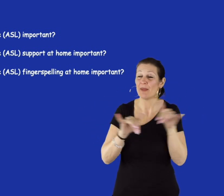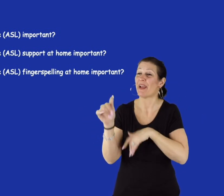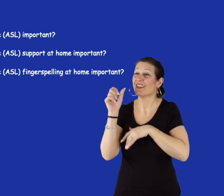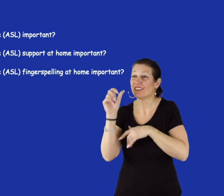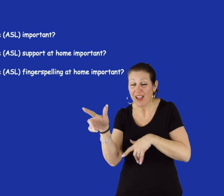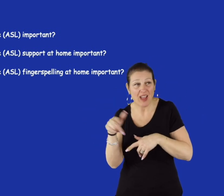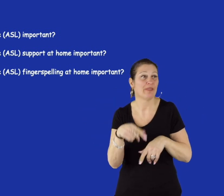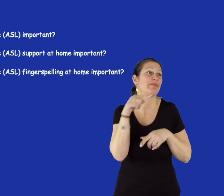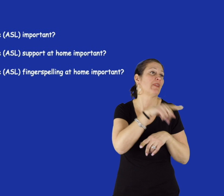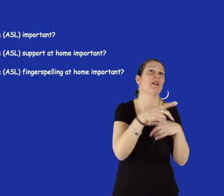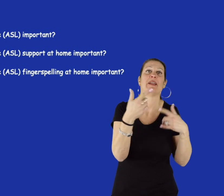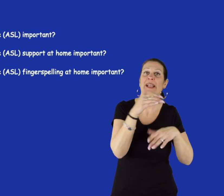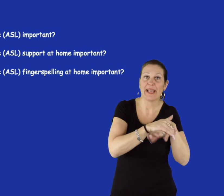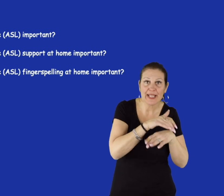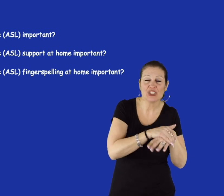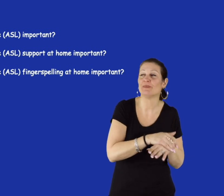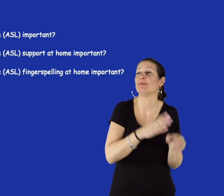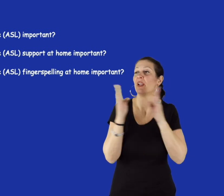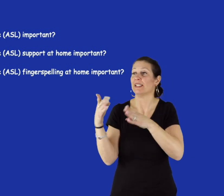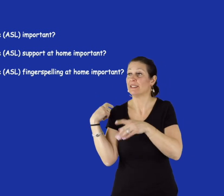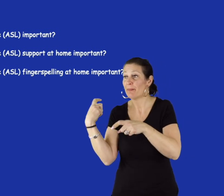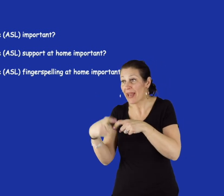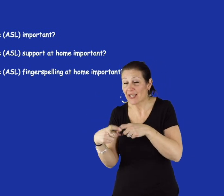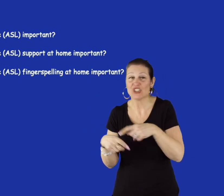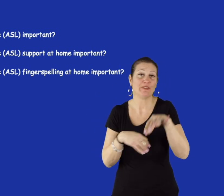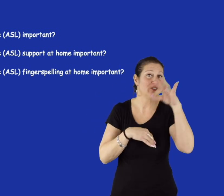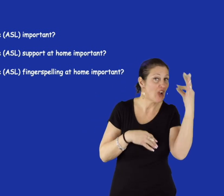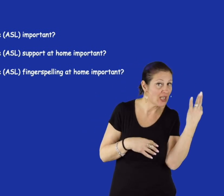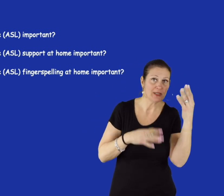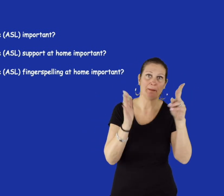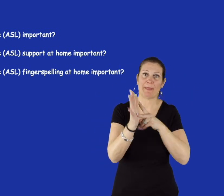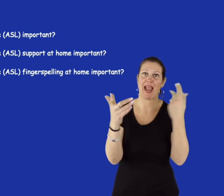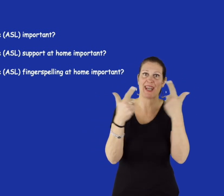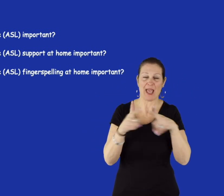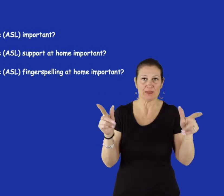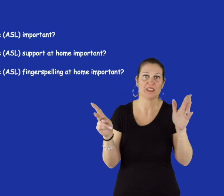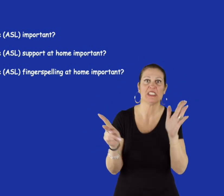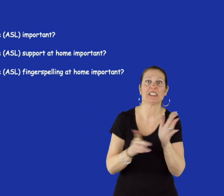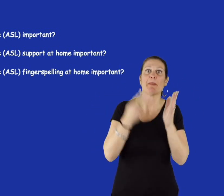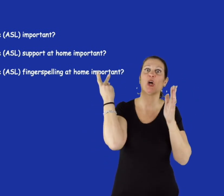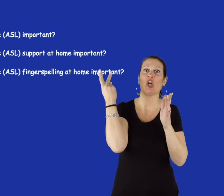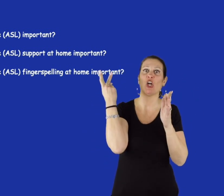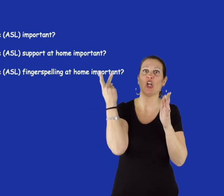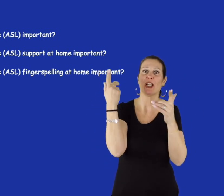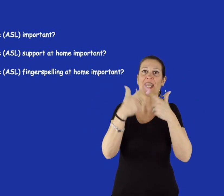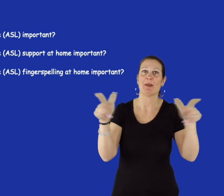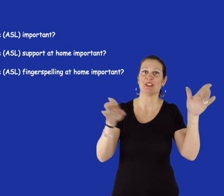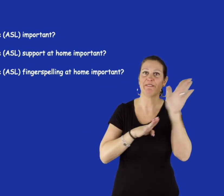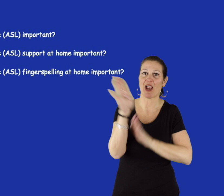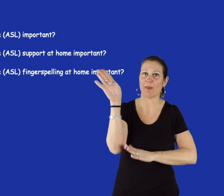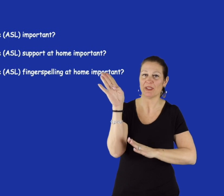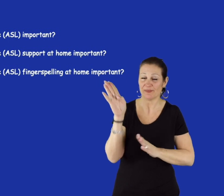might learn Spanish and French, learning ASL and English provides access to two complete languages.